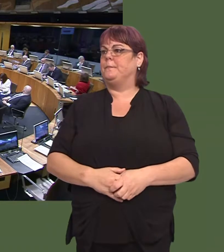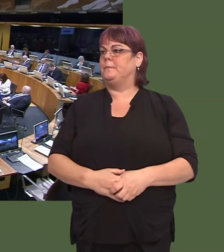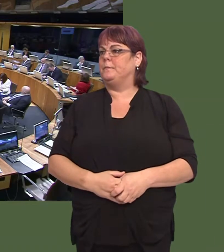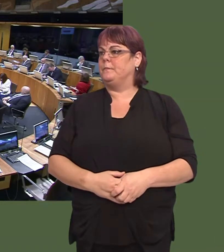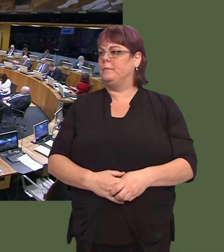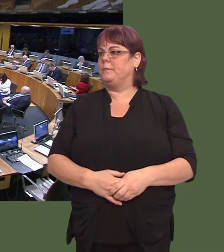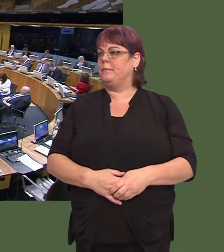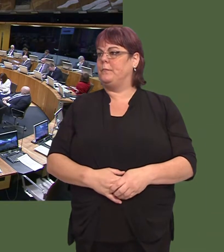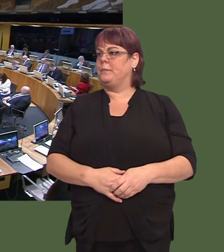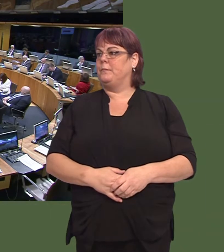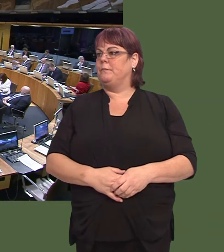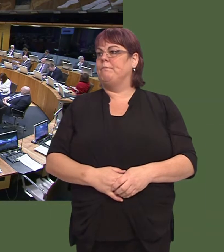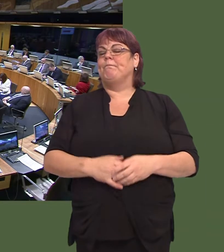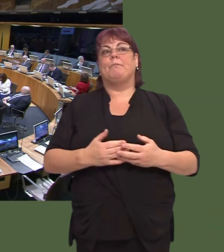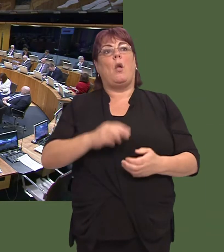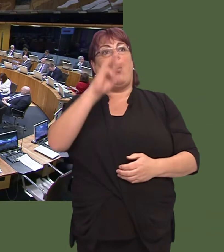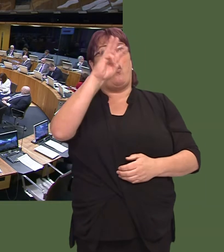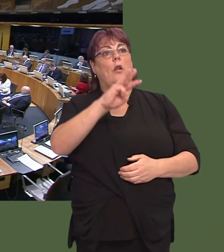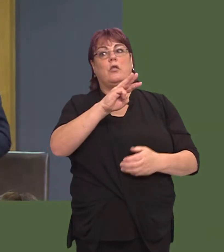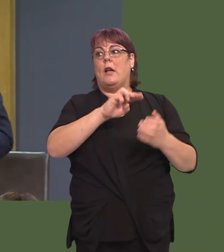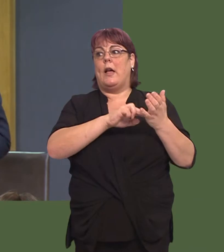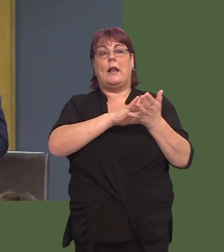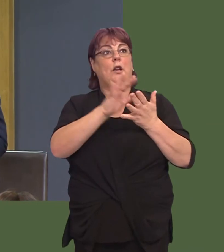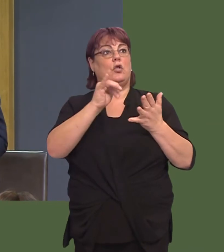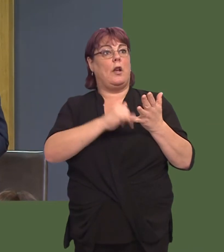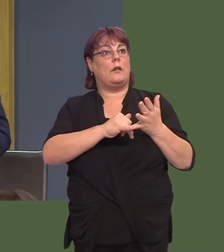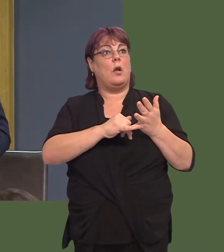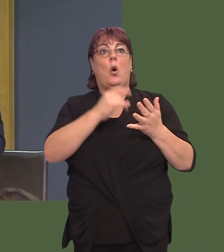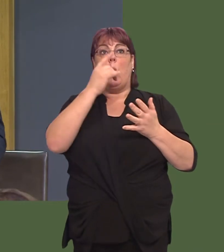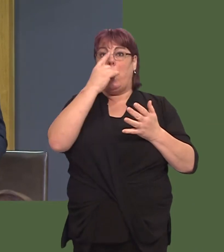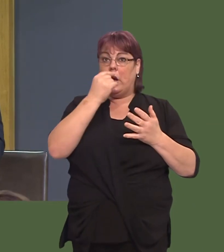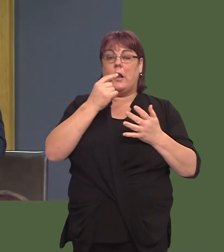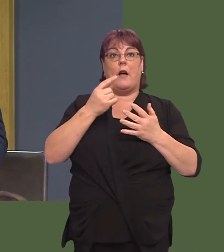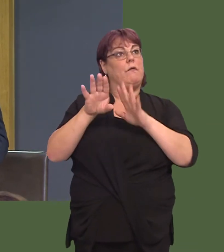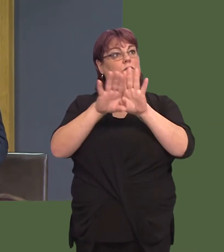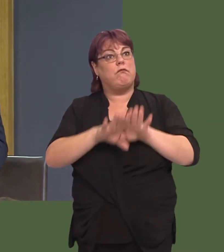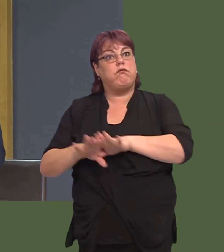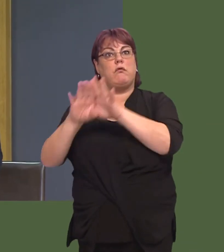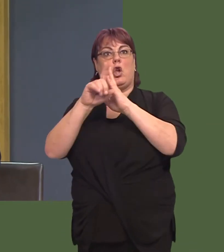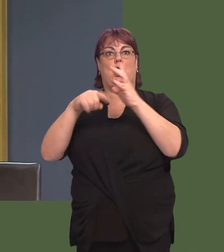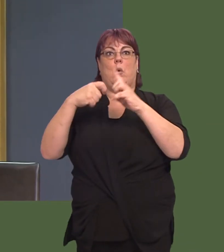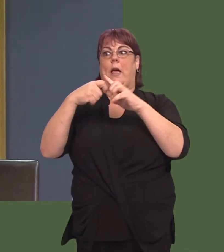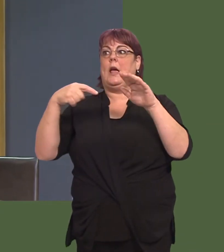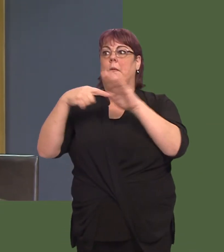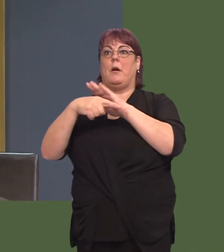NHS would be for us to have a one-size-fits-all UK immigration policy after separation with the European Union.